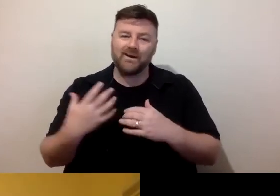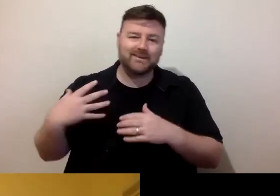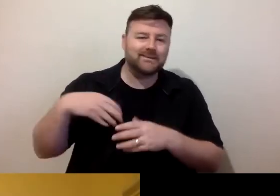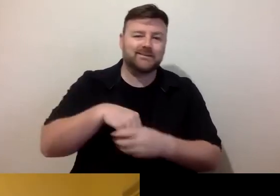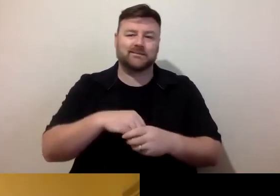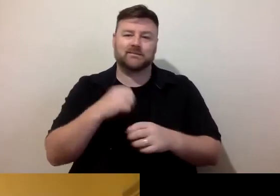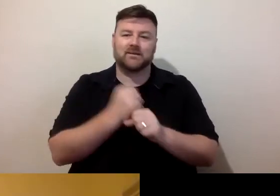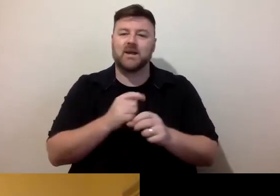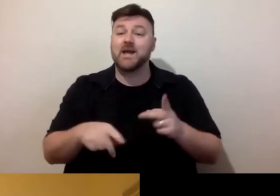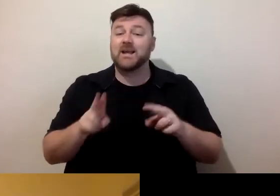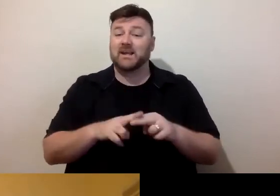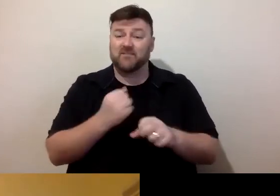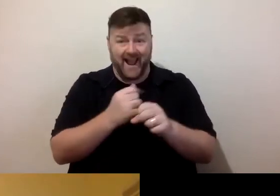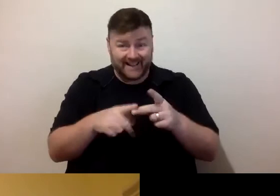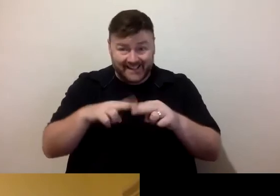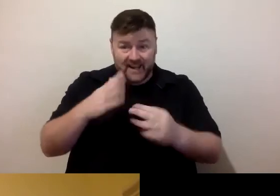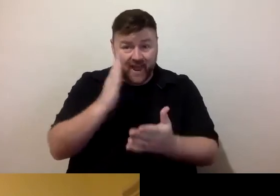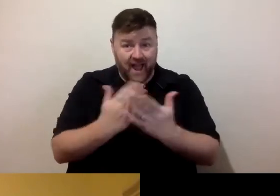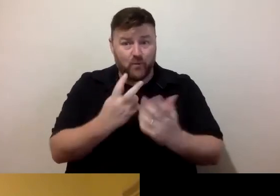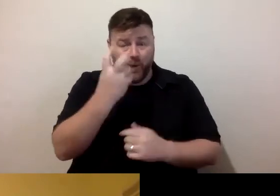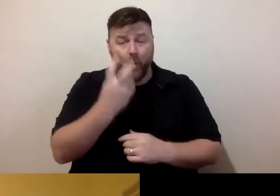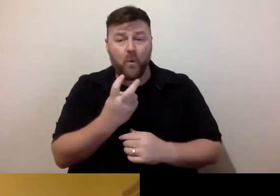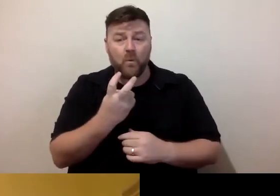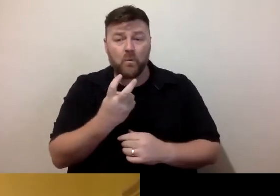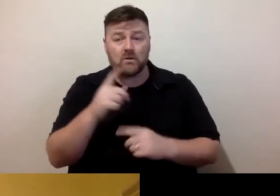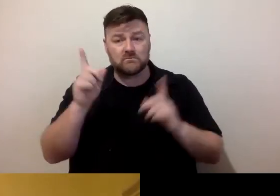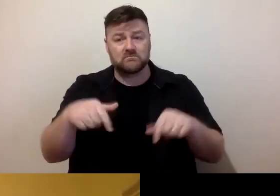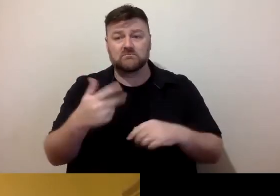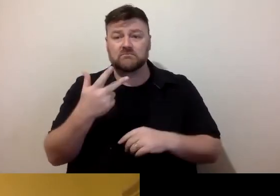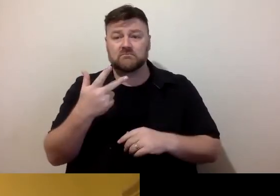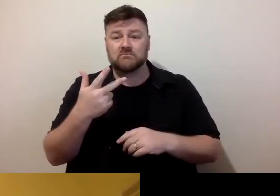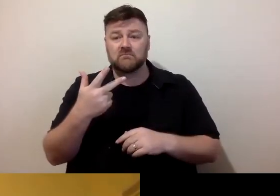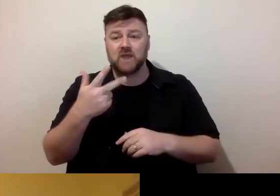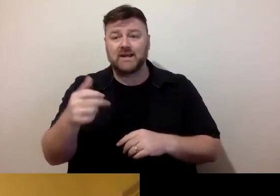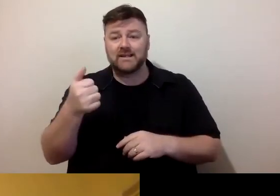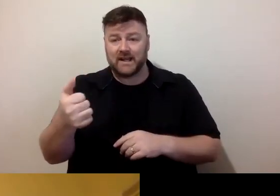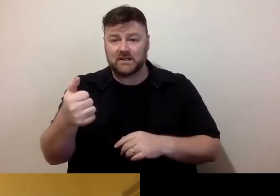technology, and because it came about in '86 - and I was born in '85 it's pretty native to me.